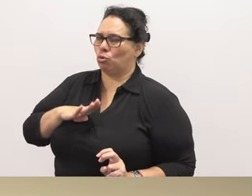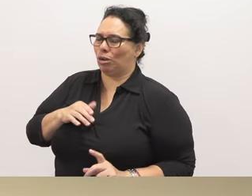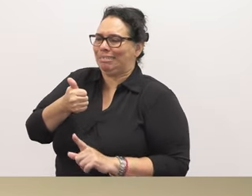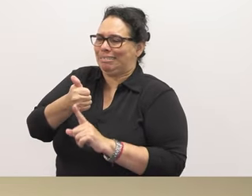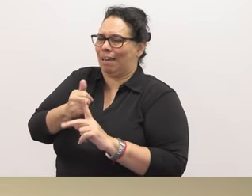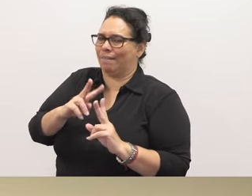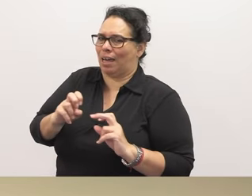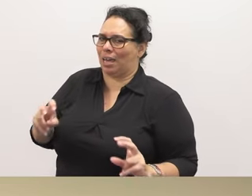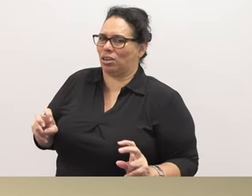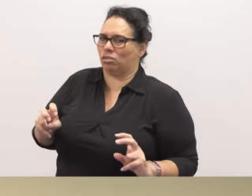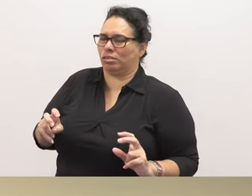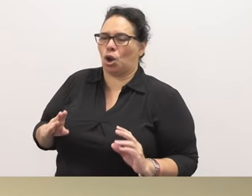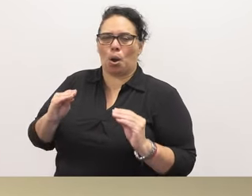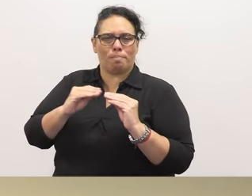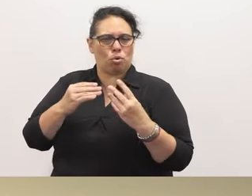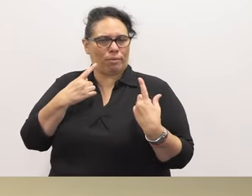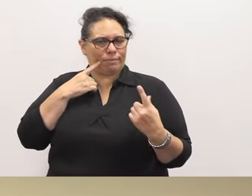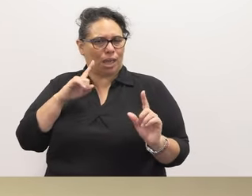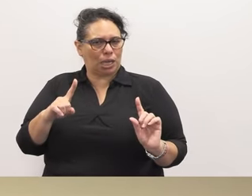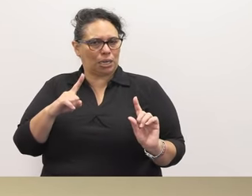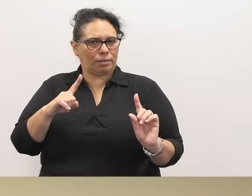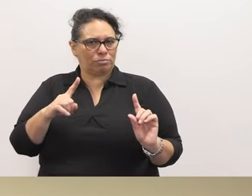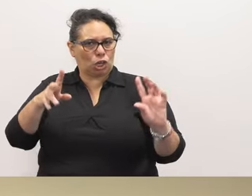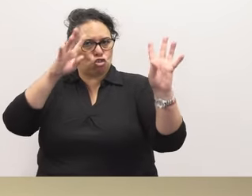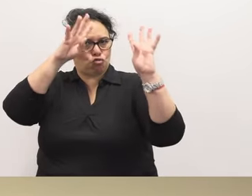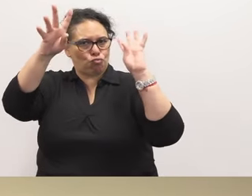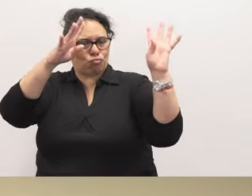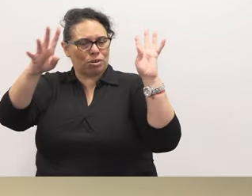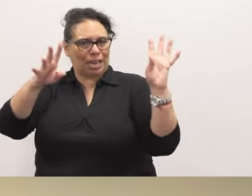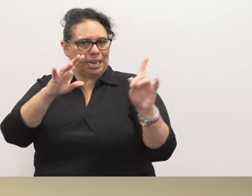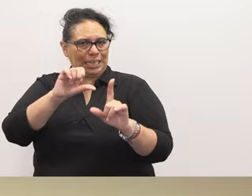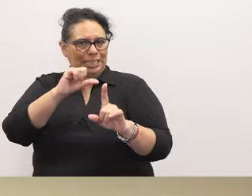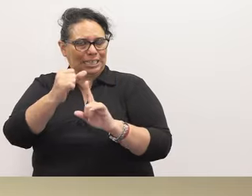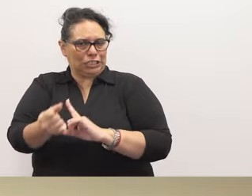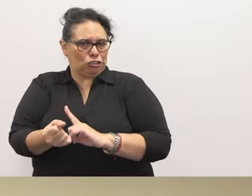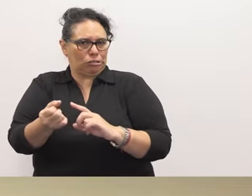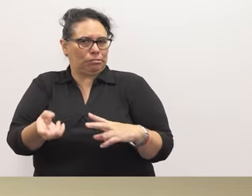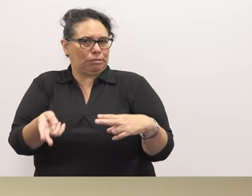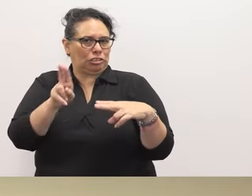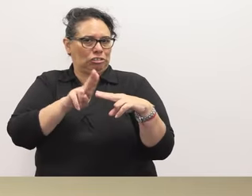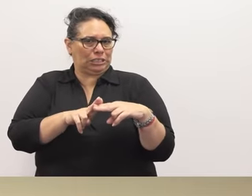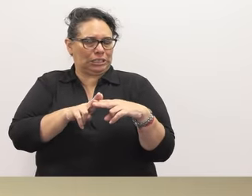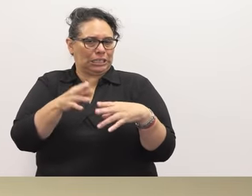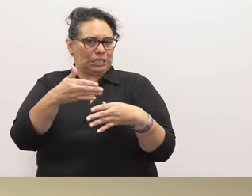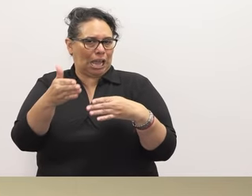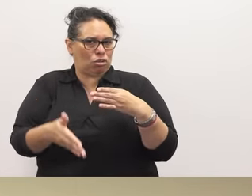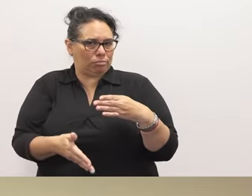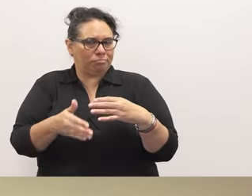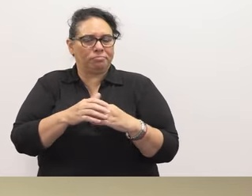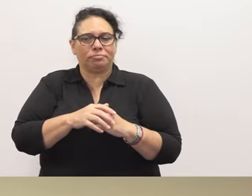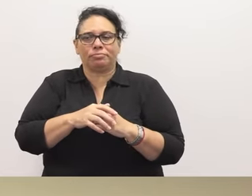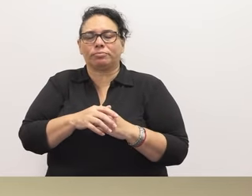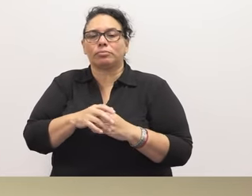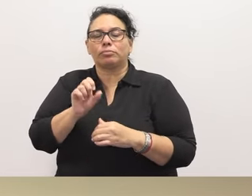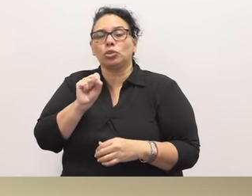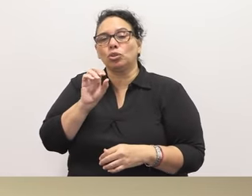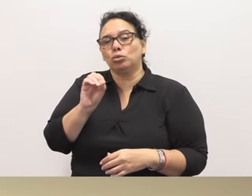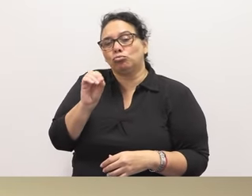at creating the conditions for improved student outcomes than boards that do not self-evaluate. And so what our recommendation is,